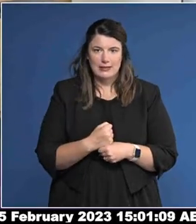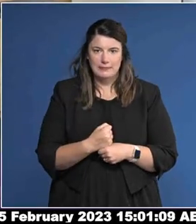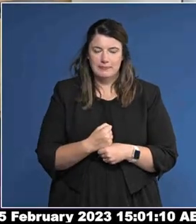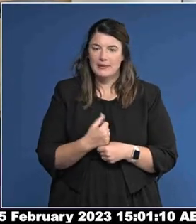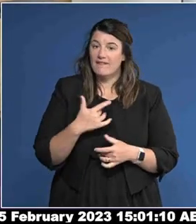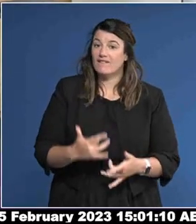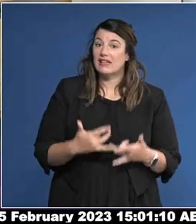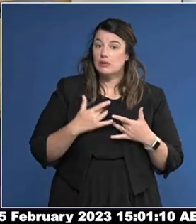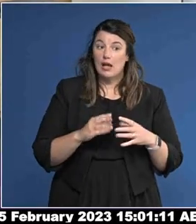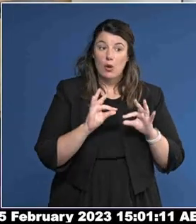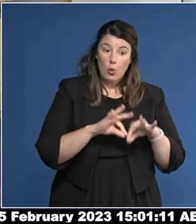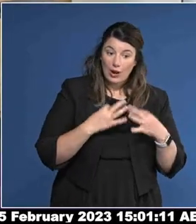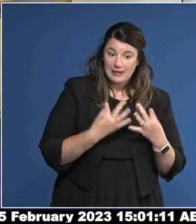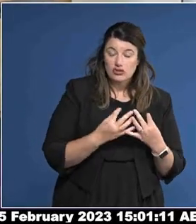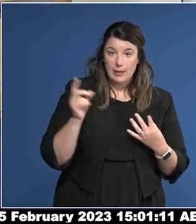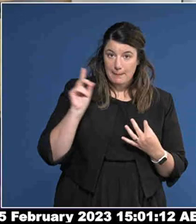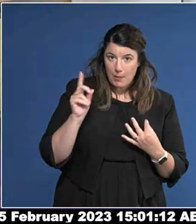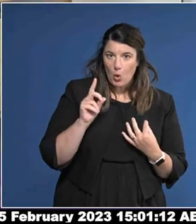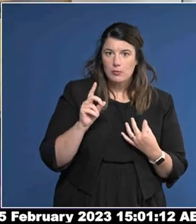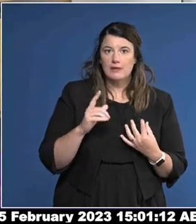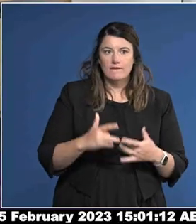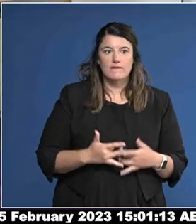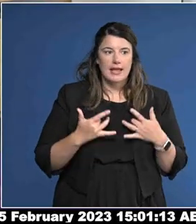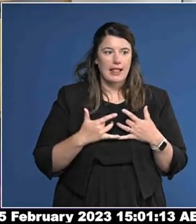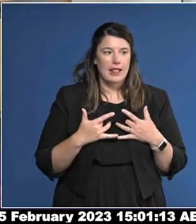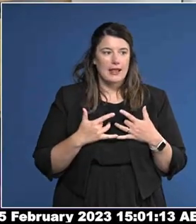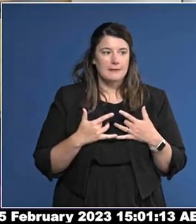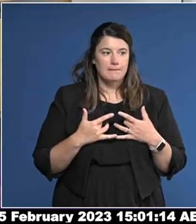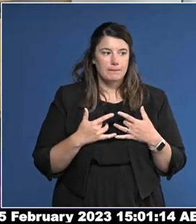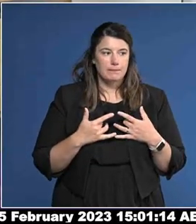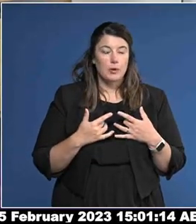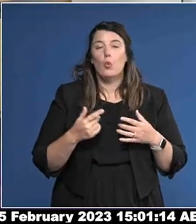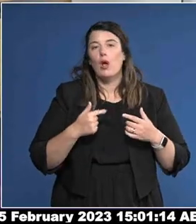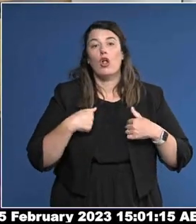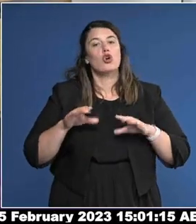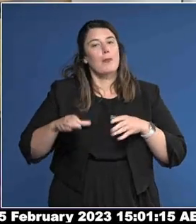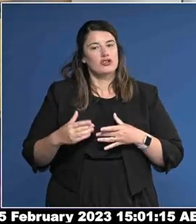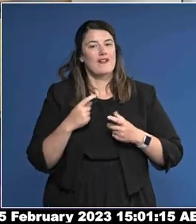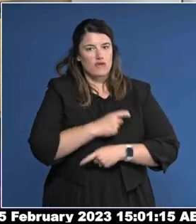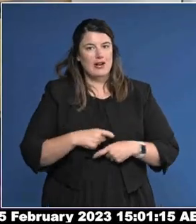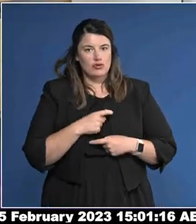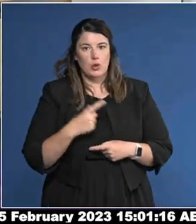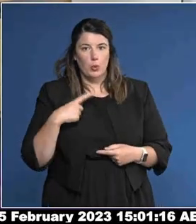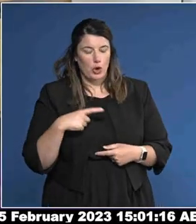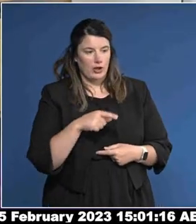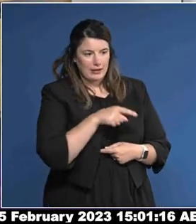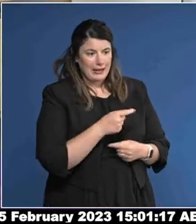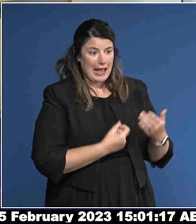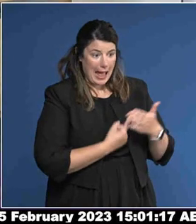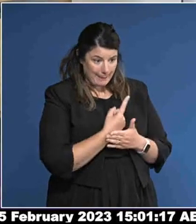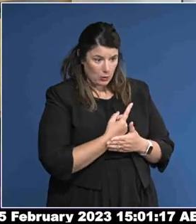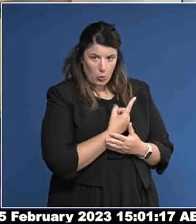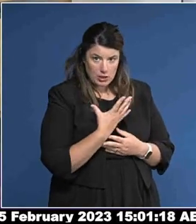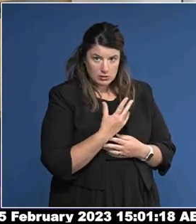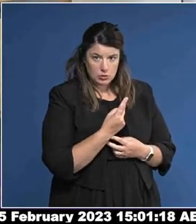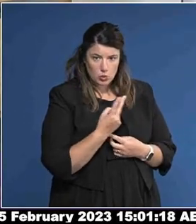that there are repetitions of matters and an apparent failure of providers to address the